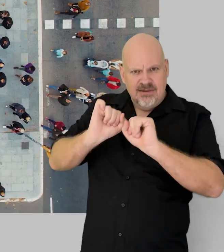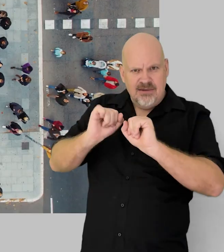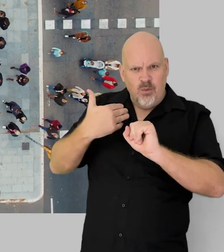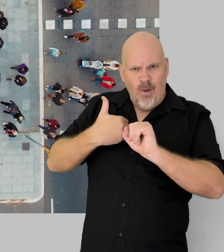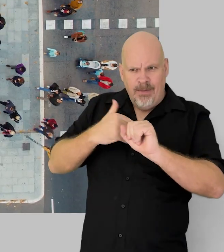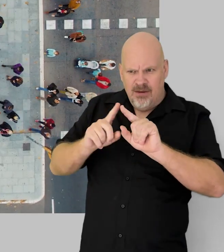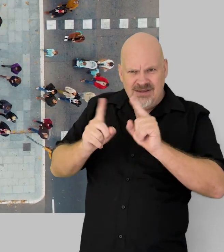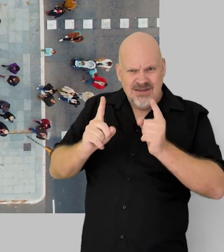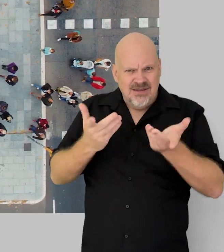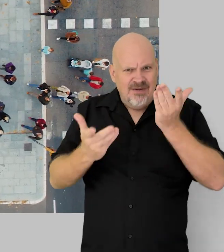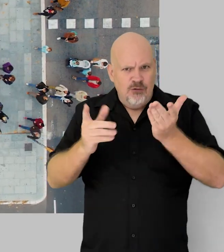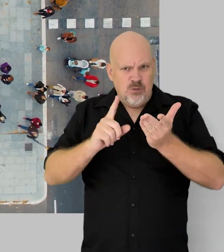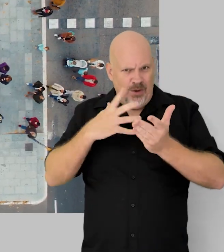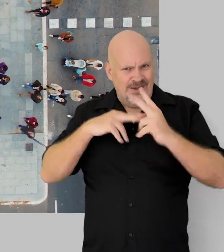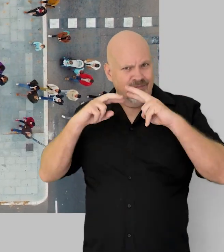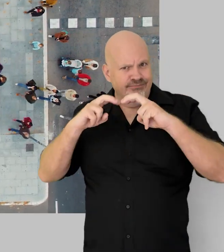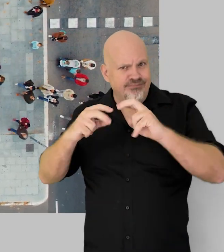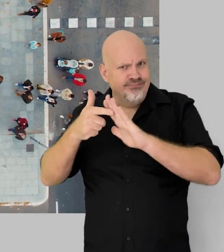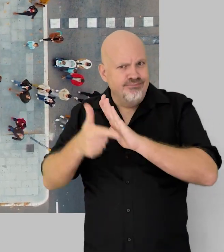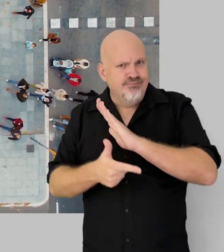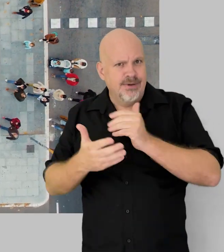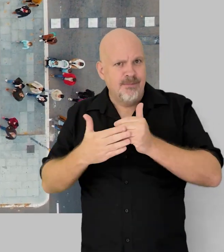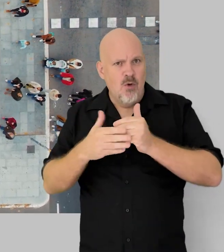begins with understanding diversity.